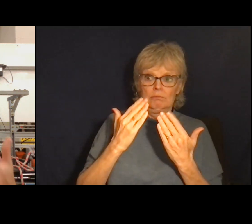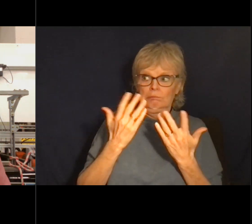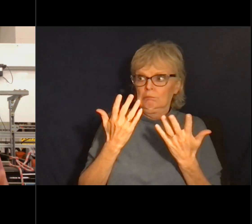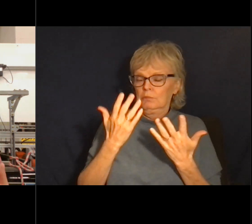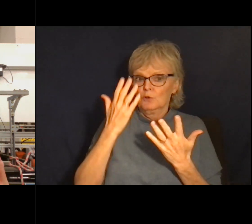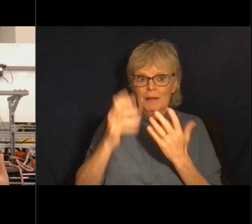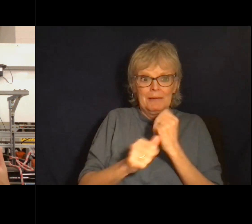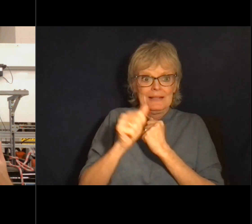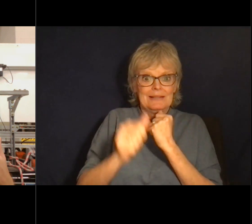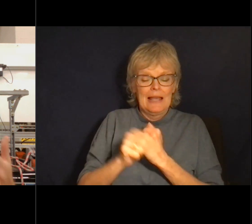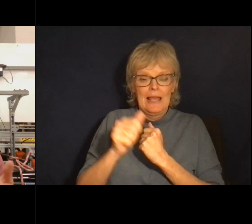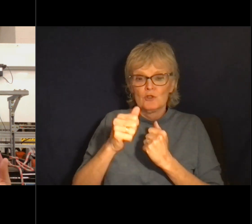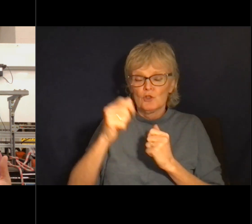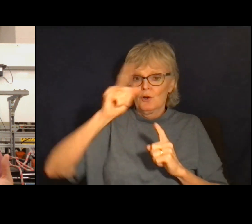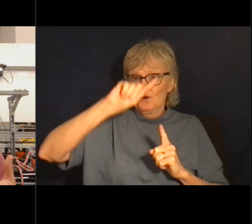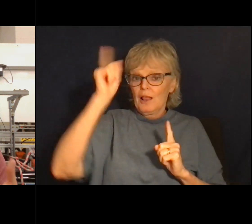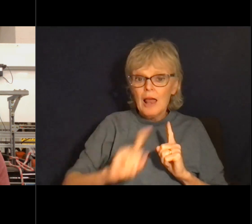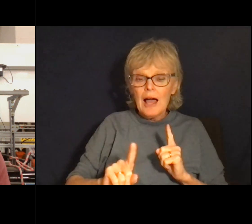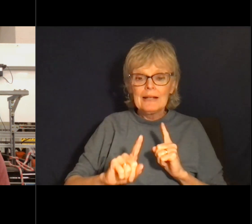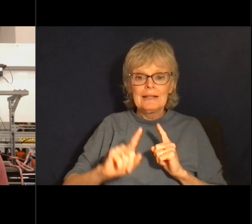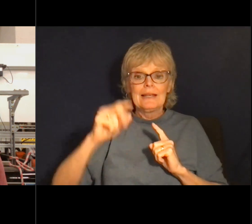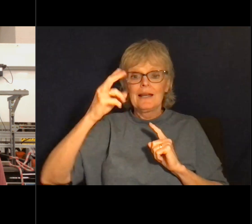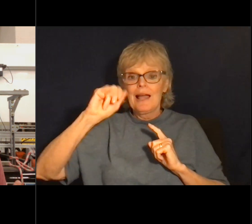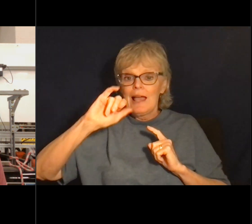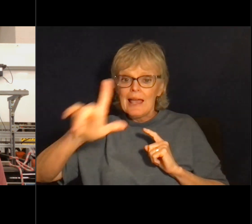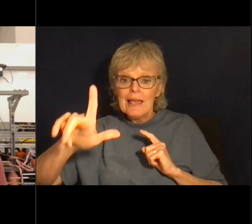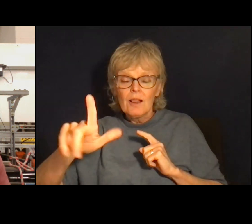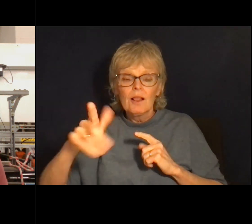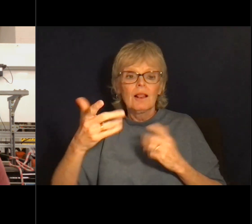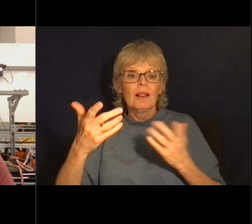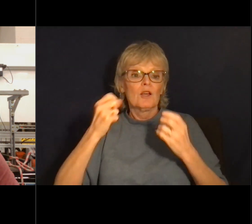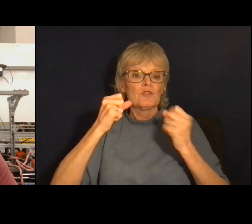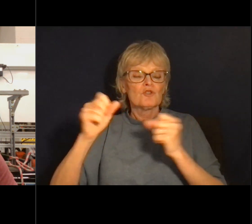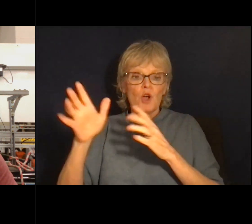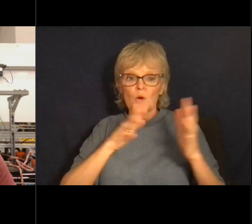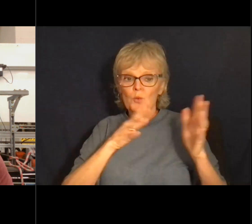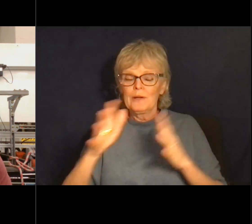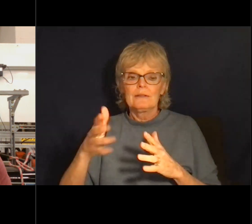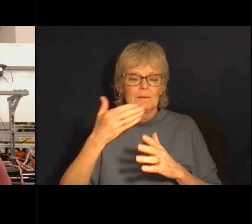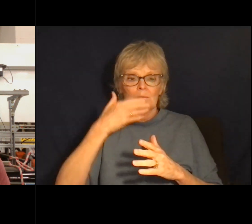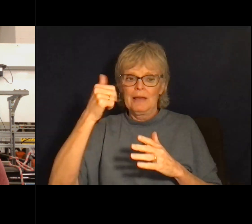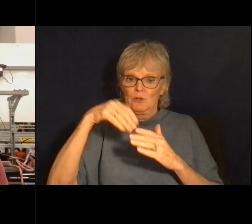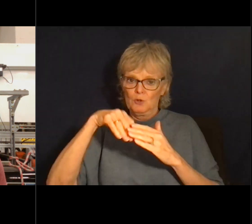be struck by lightning or get hit by hail or some of those strong winds, like definitely go inside and take shelter.